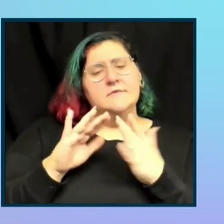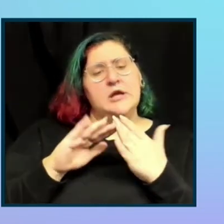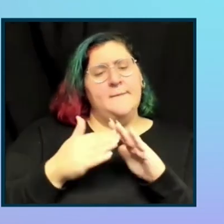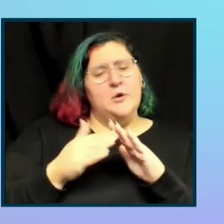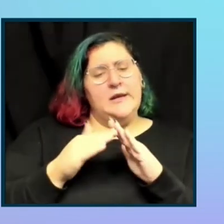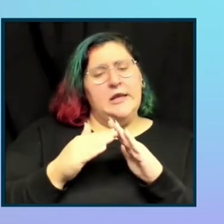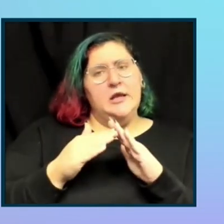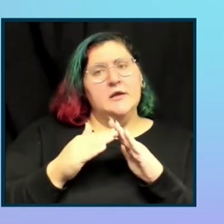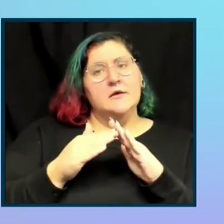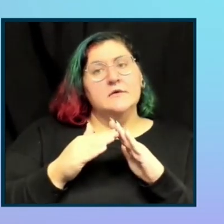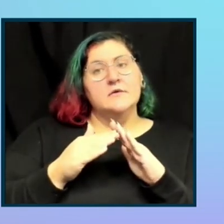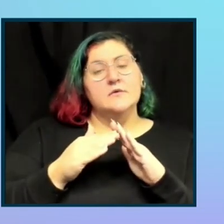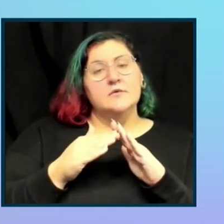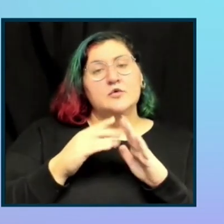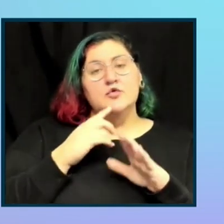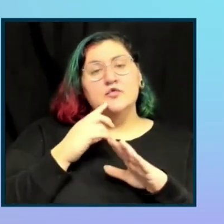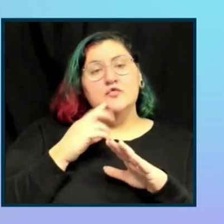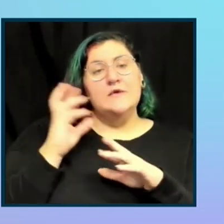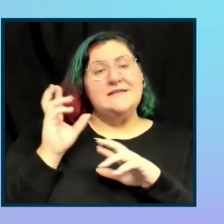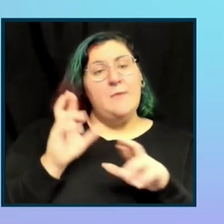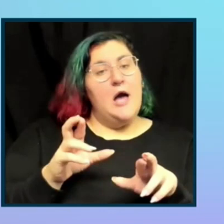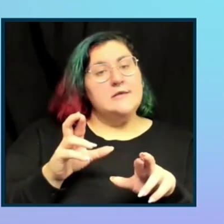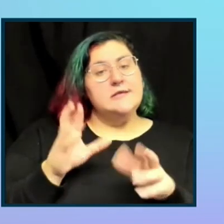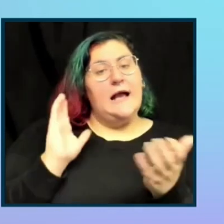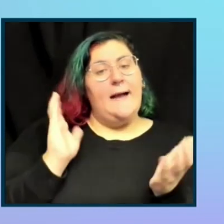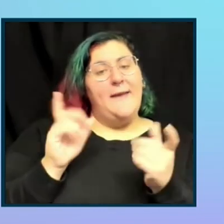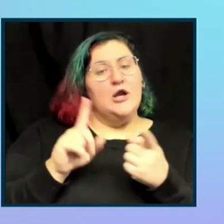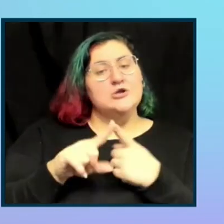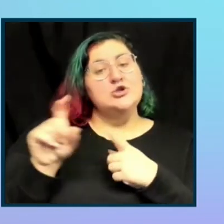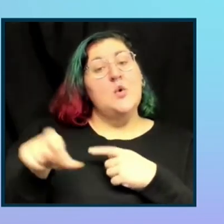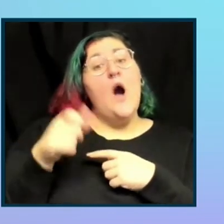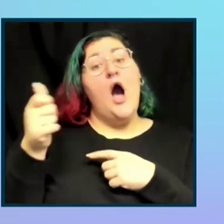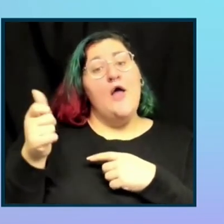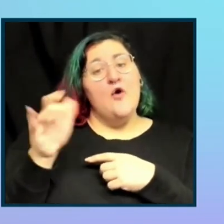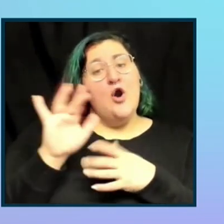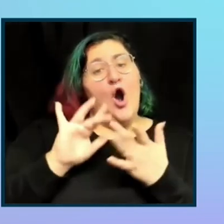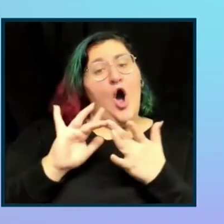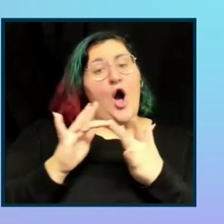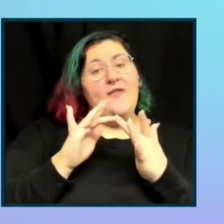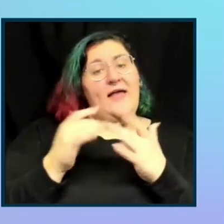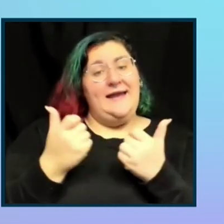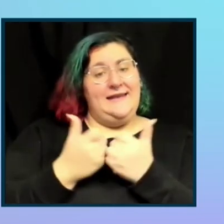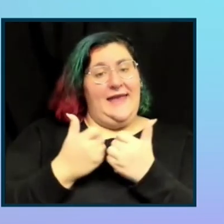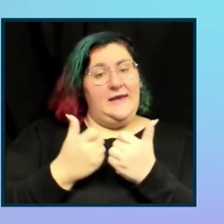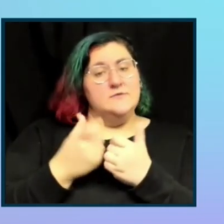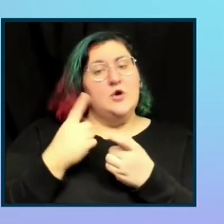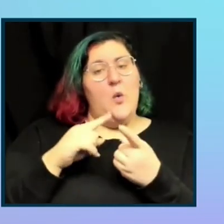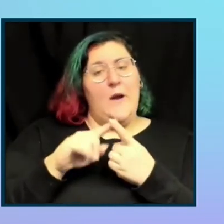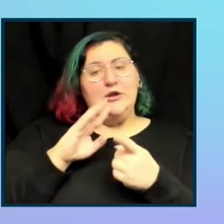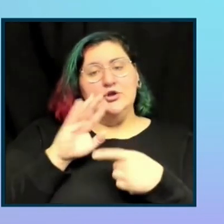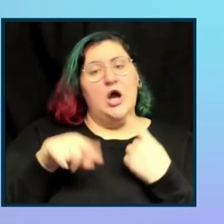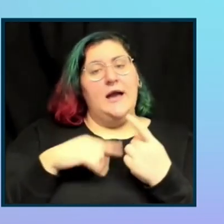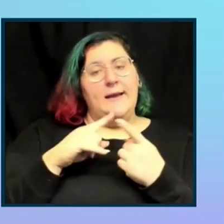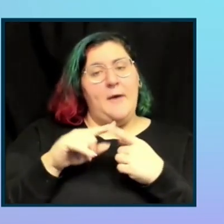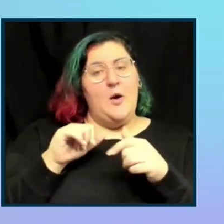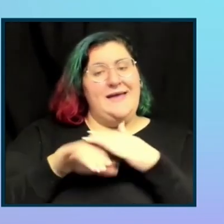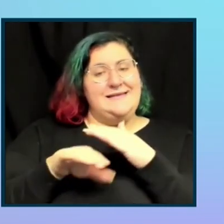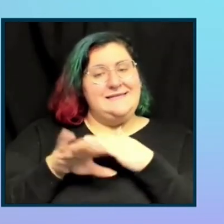"compares to other online game regarding "specifically accessibility?" That's an interesting one.